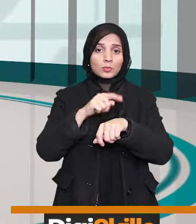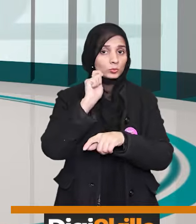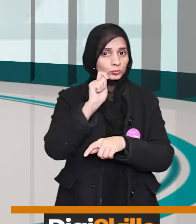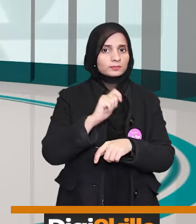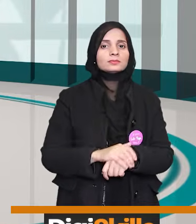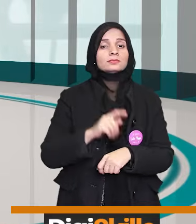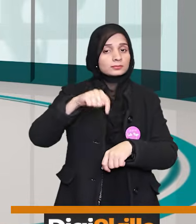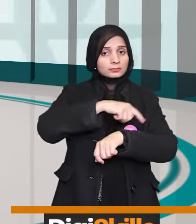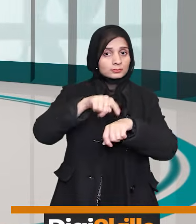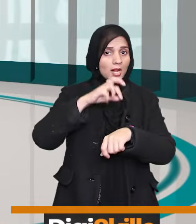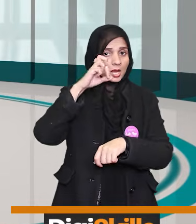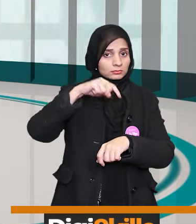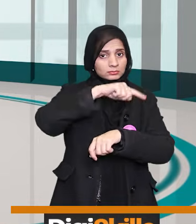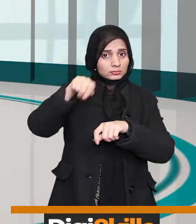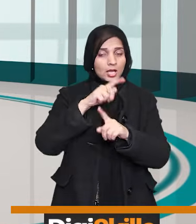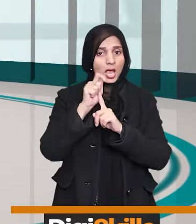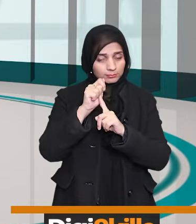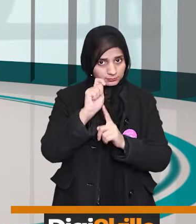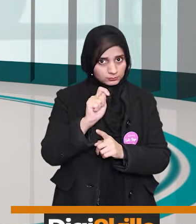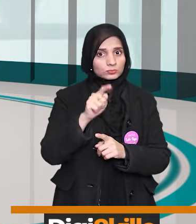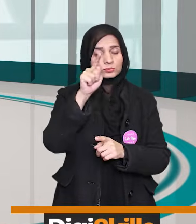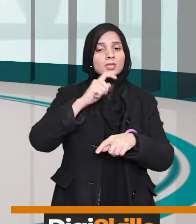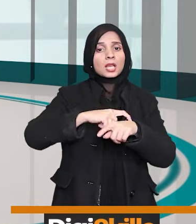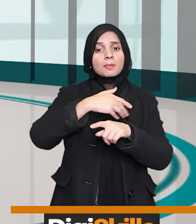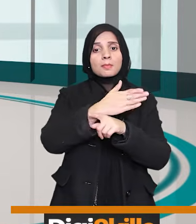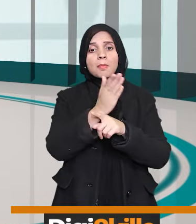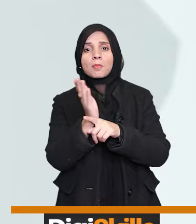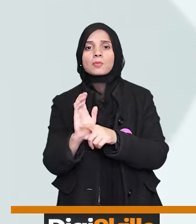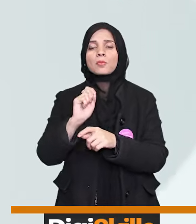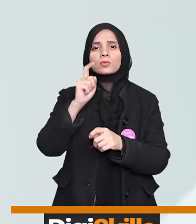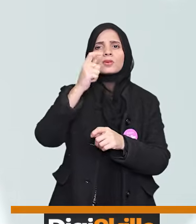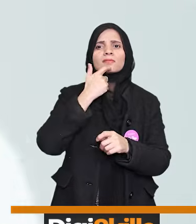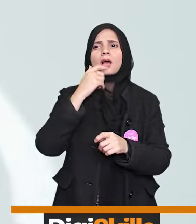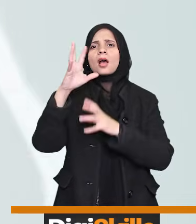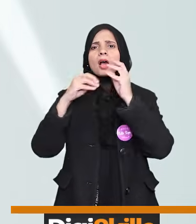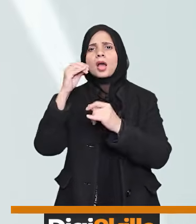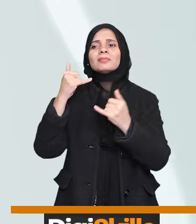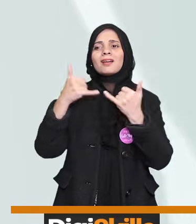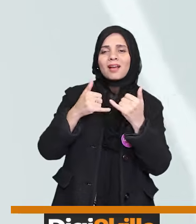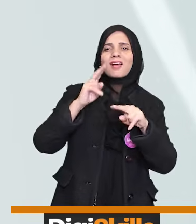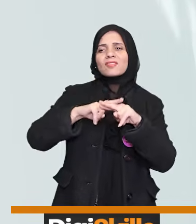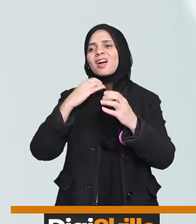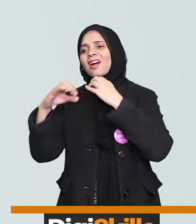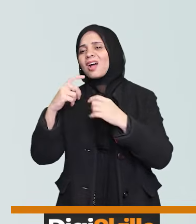If you are working 8 hours a day, your discipline should be such that there will be no social networking, there will be no internet massages.